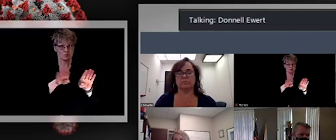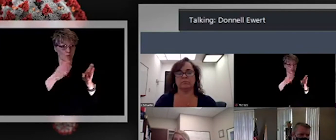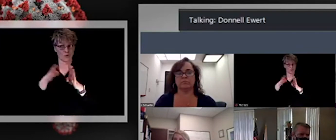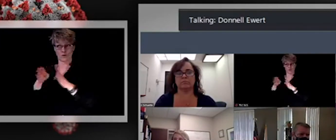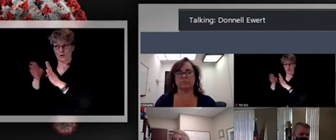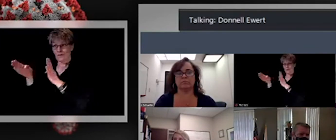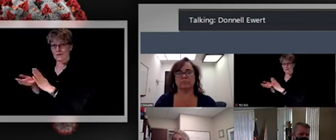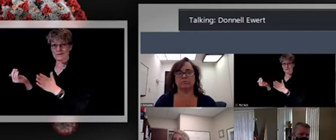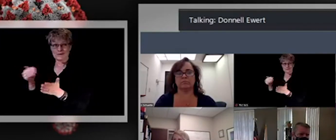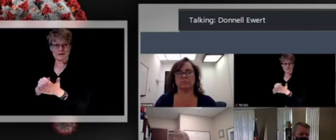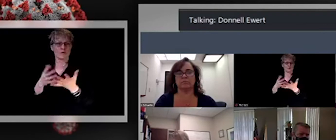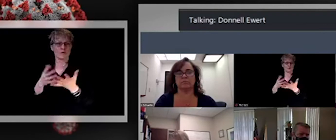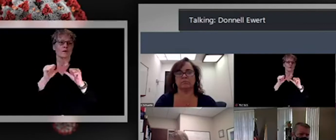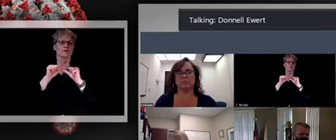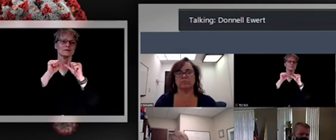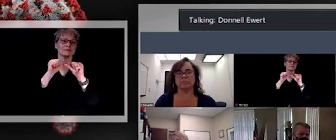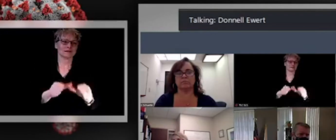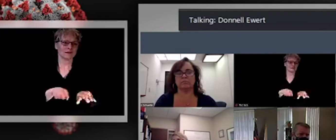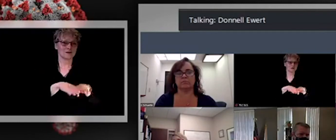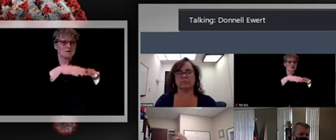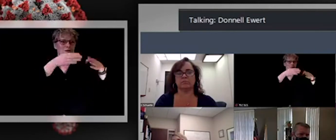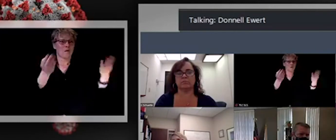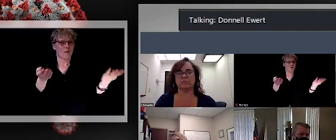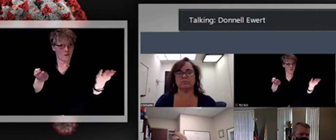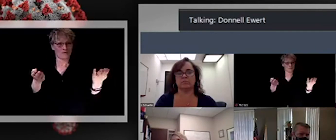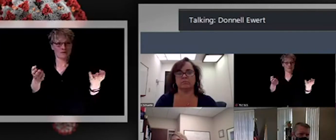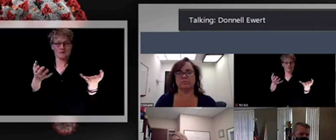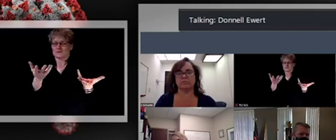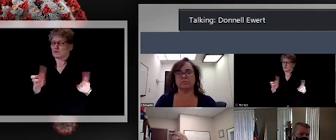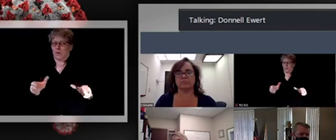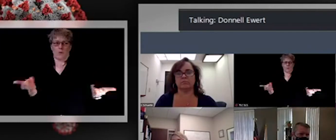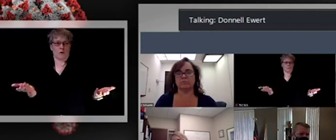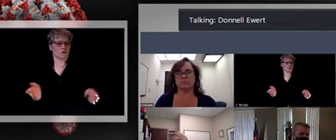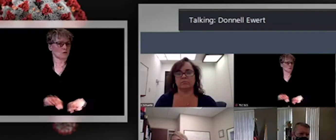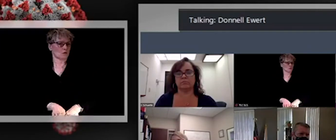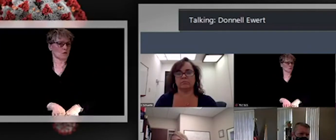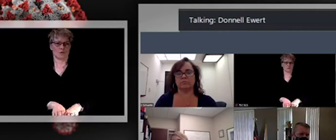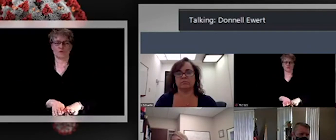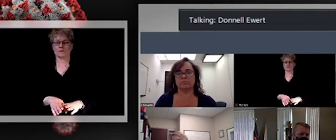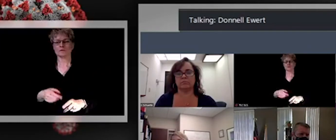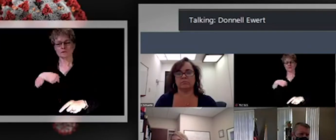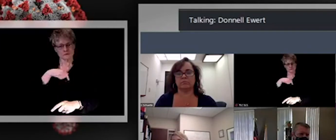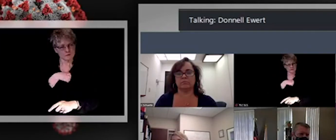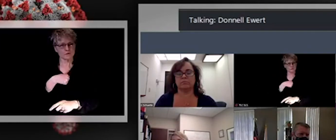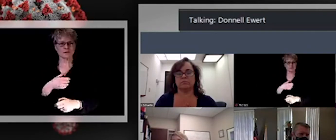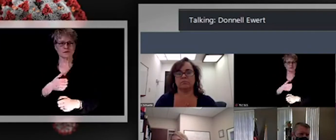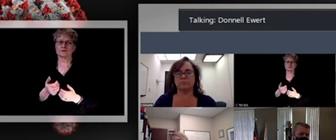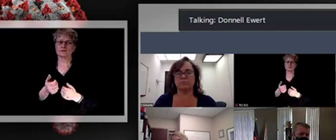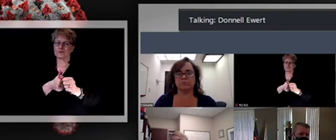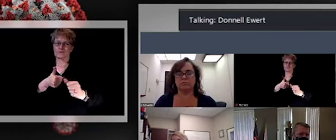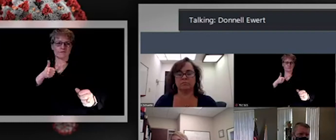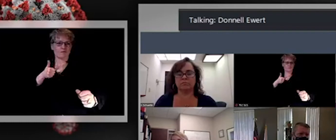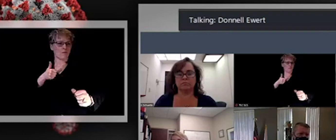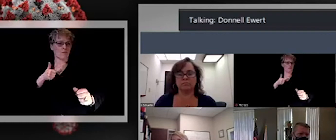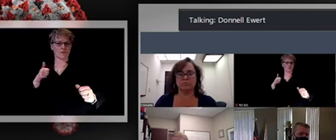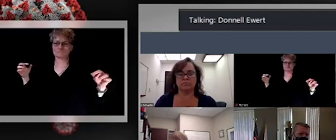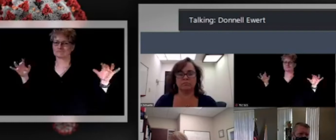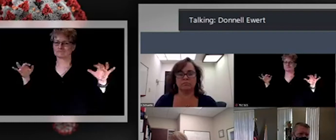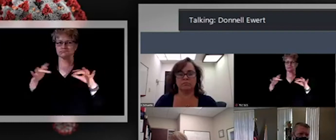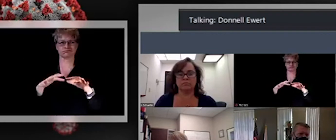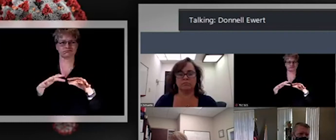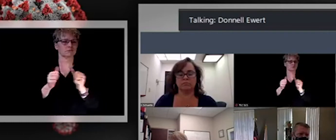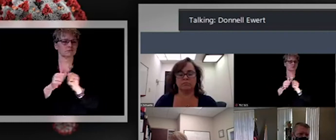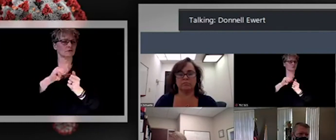to be disciplined about not gathering in our homes and other places with a lot of people.